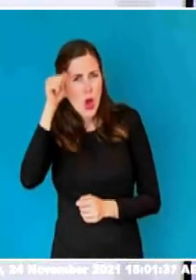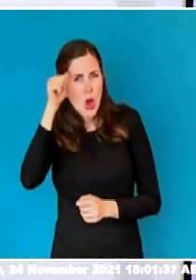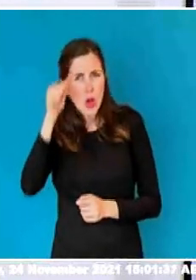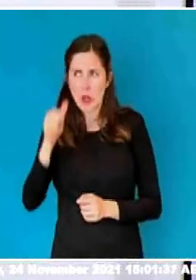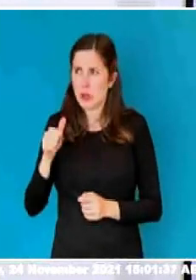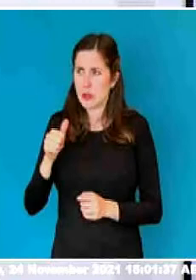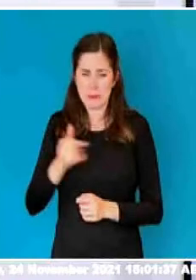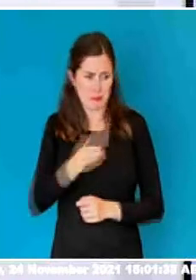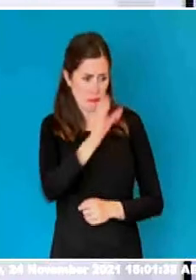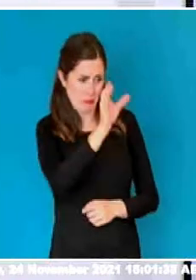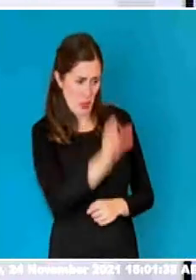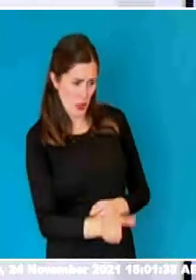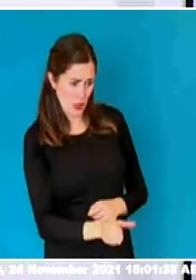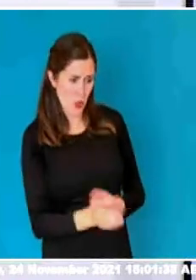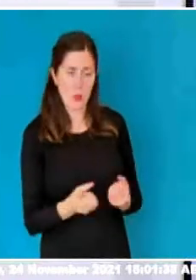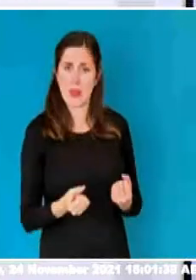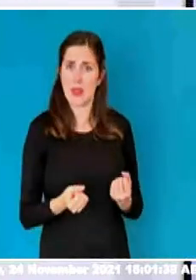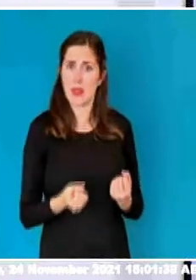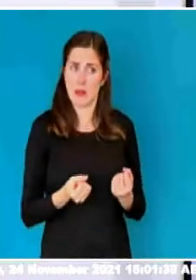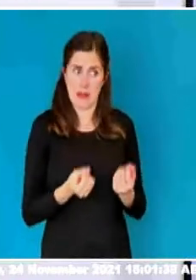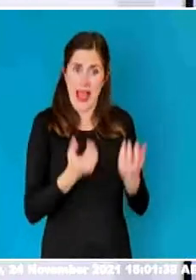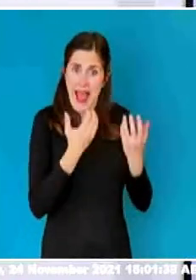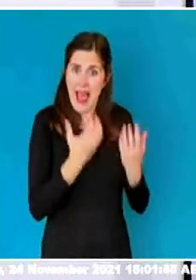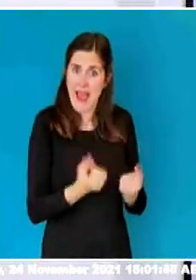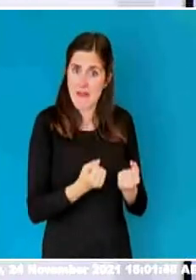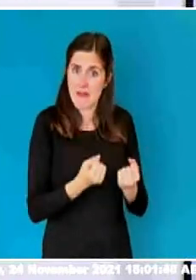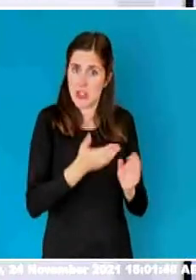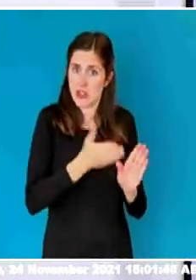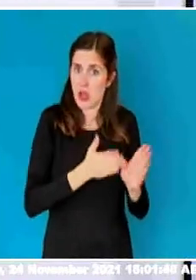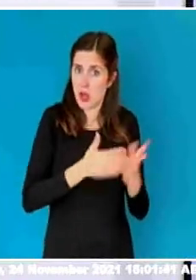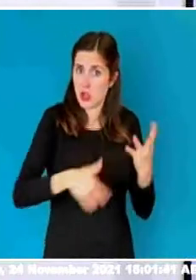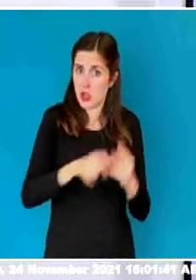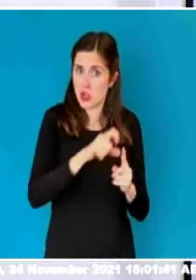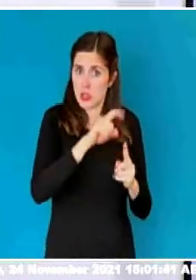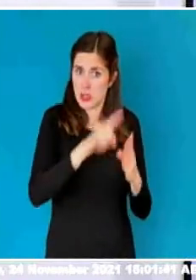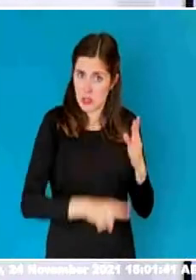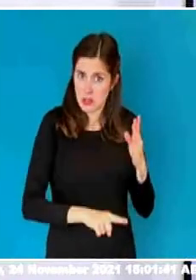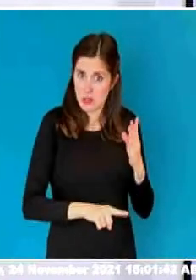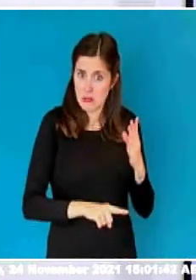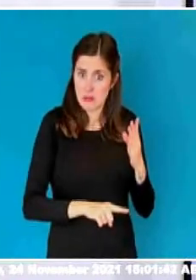existing mental health condition won't be more likely to be injured?